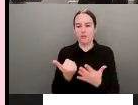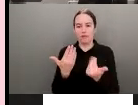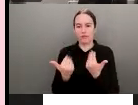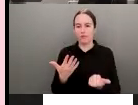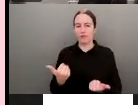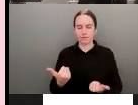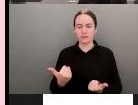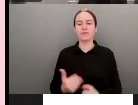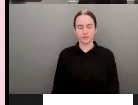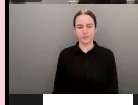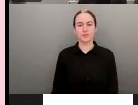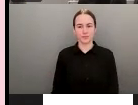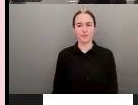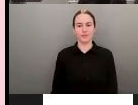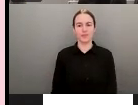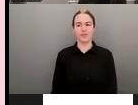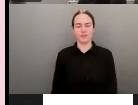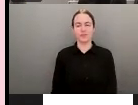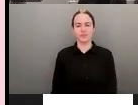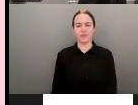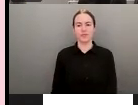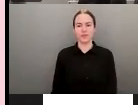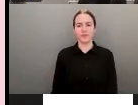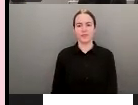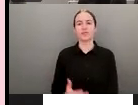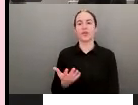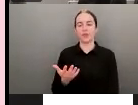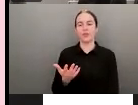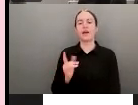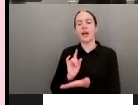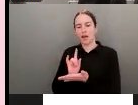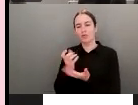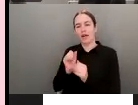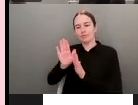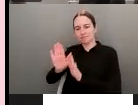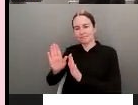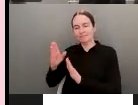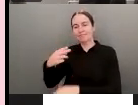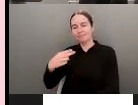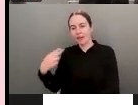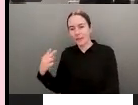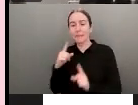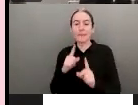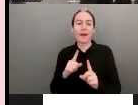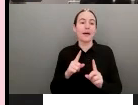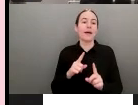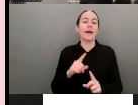That is what it is called in Android. But it is Reduce motion on web and iOS.